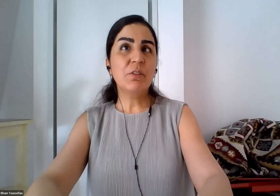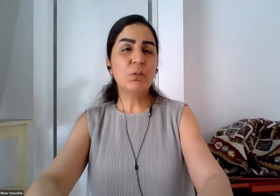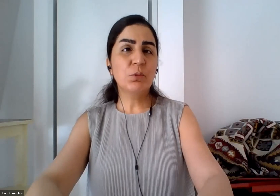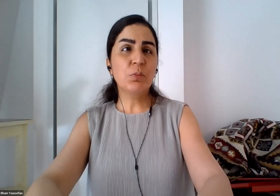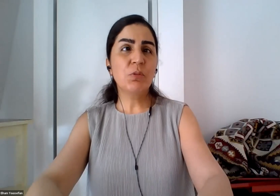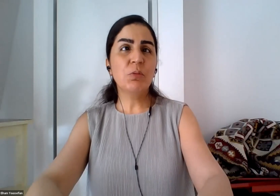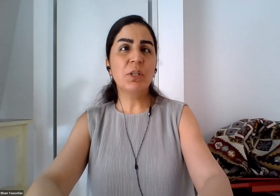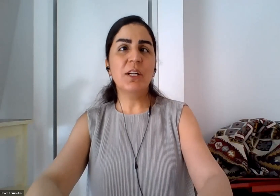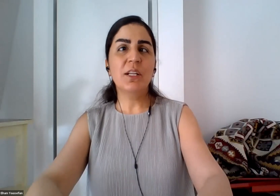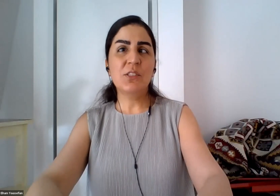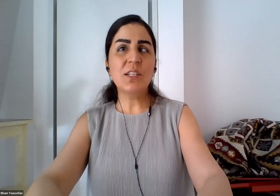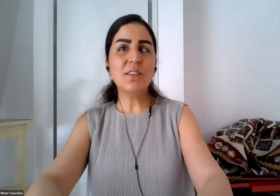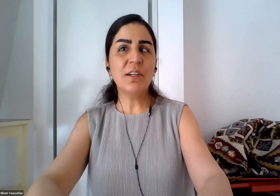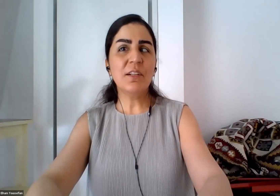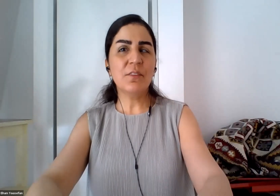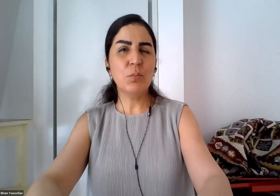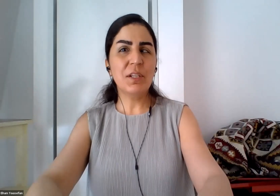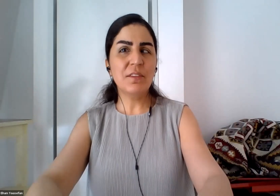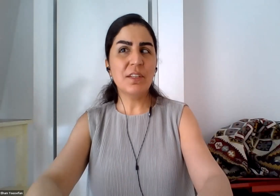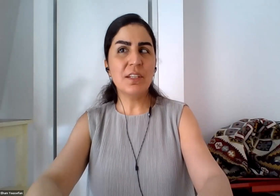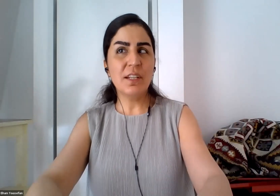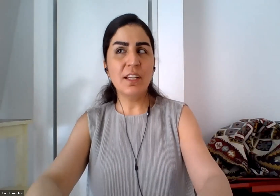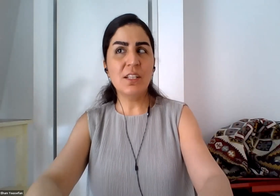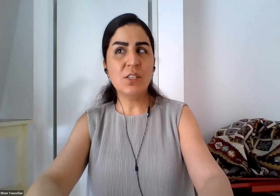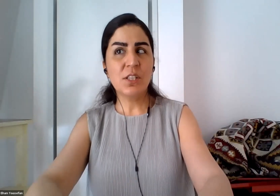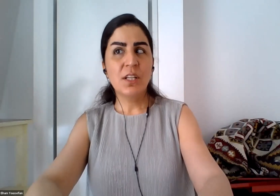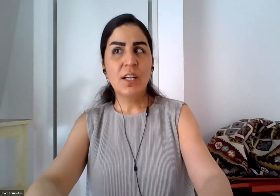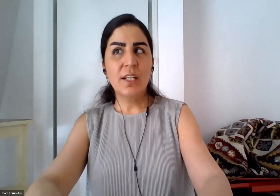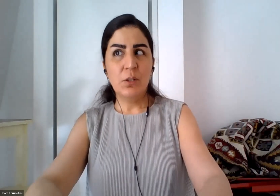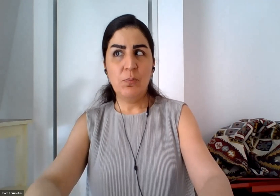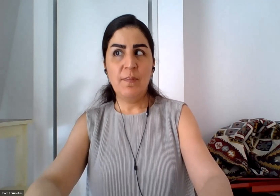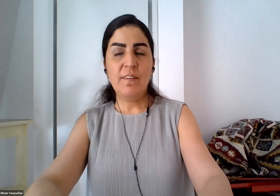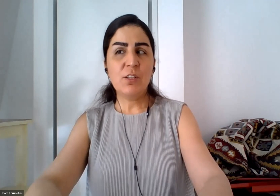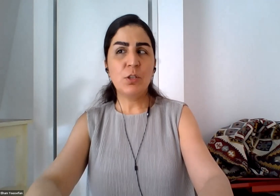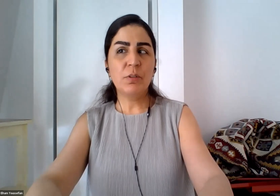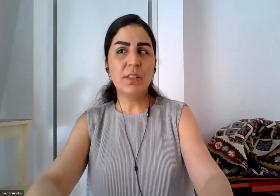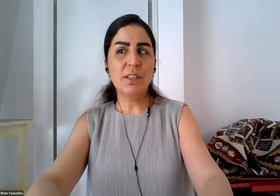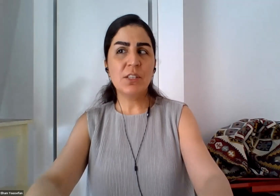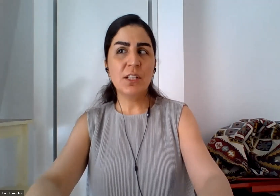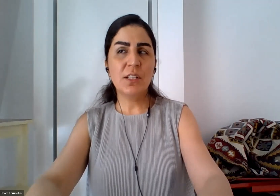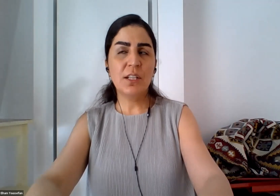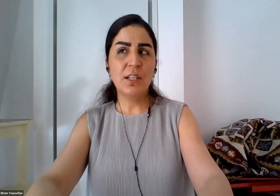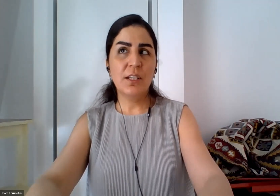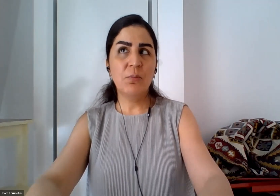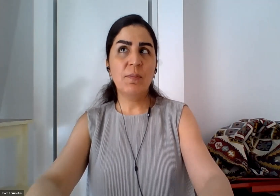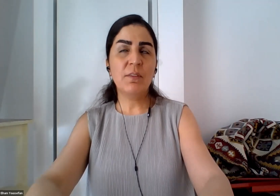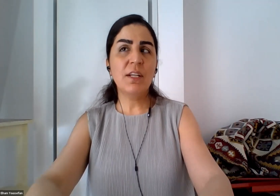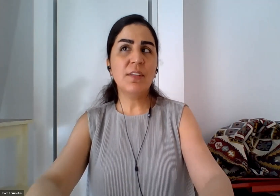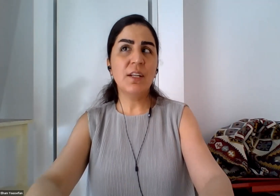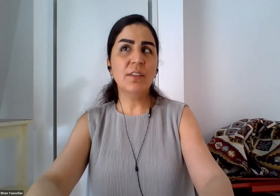do more to be more inclusive on the inclusion work and breaking the silos between different groups who work on gender